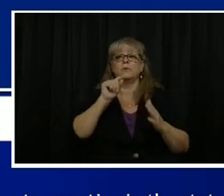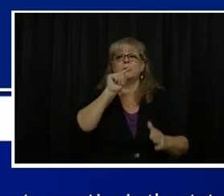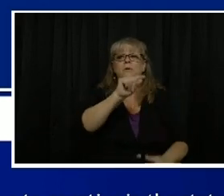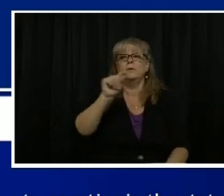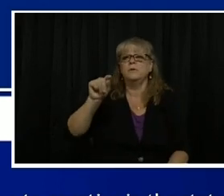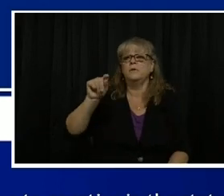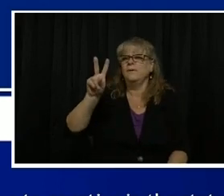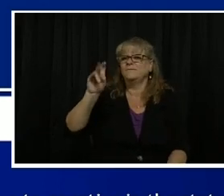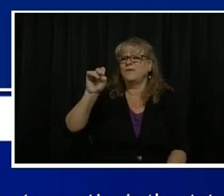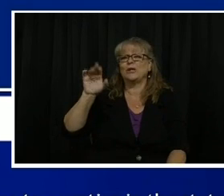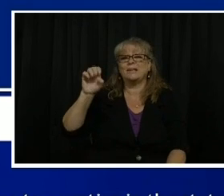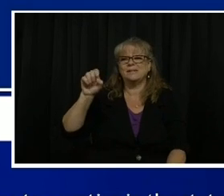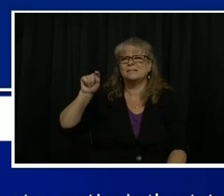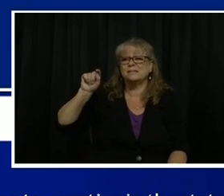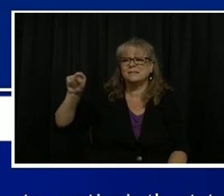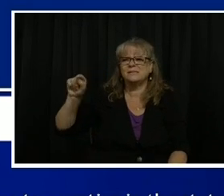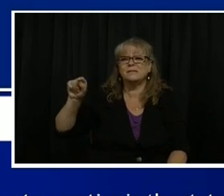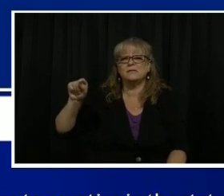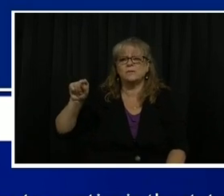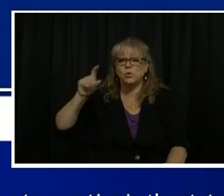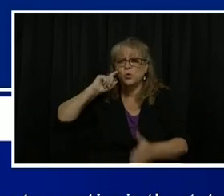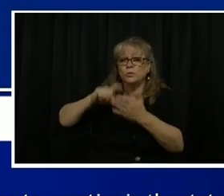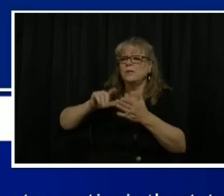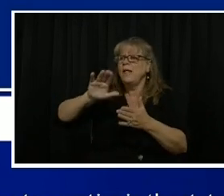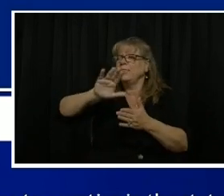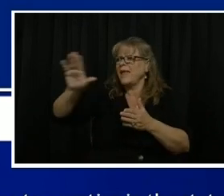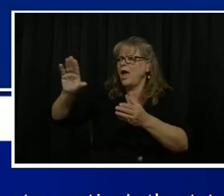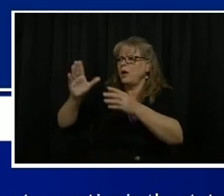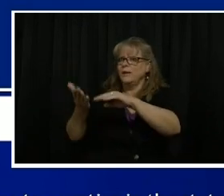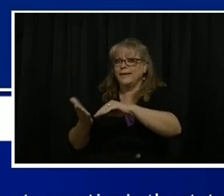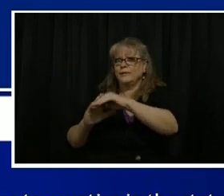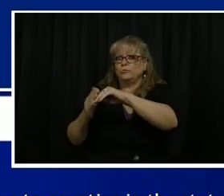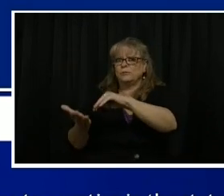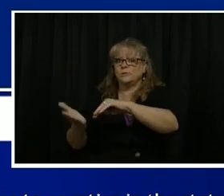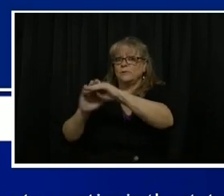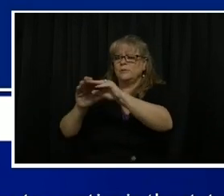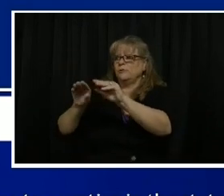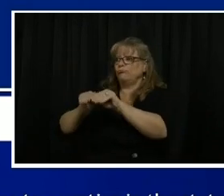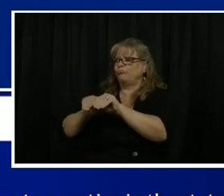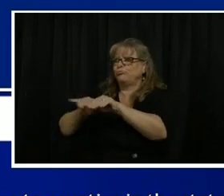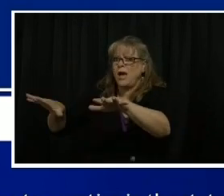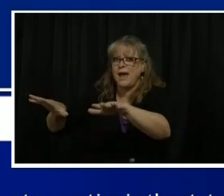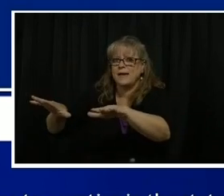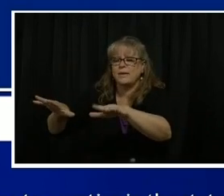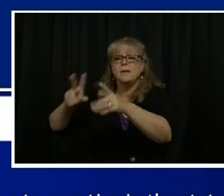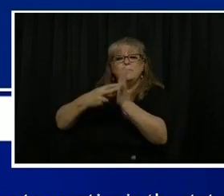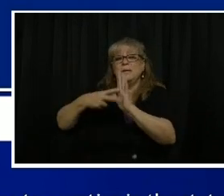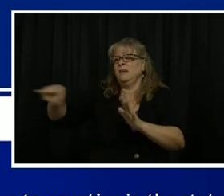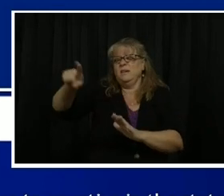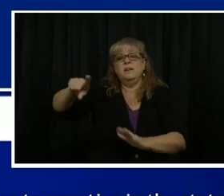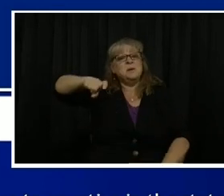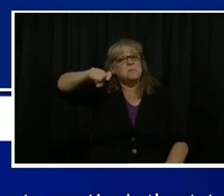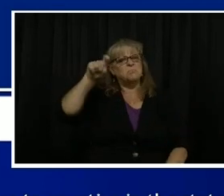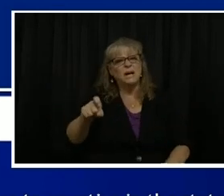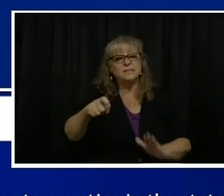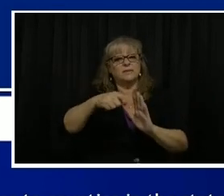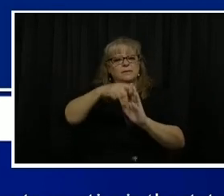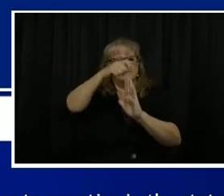CHANGES SO THAT ADDITIONAL VARIANCES CAN BE GRANTED. WE ALSO KNOW THAT THERE ARE SOME AREAS THAT HAVE VARIANCES THAT HAVE INCREASED VIRUS.